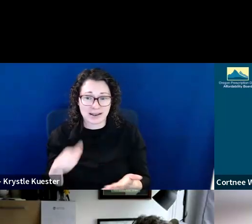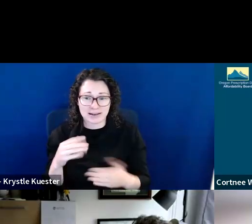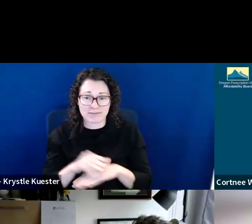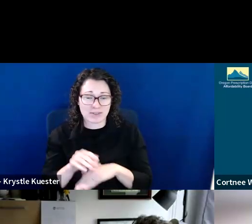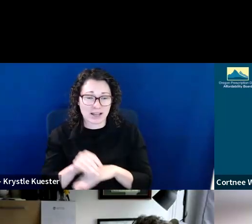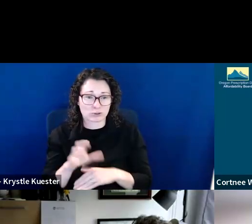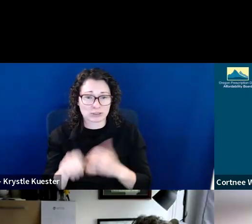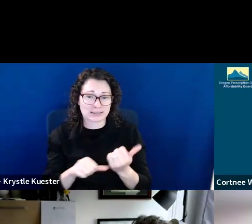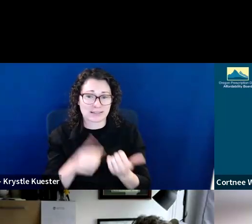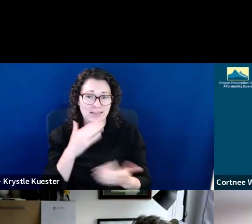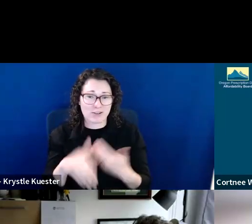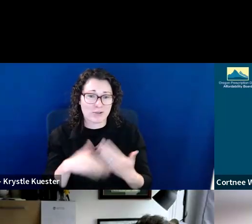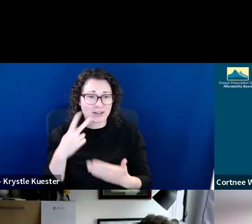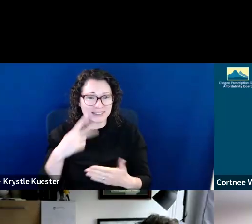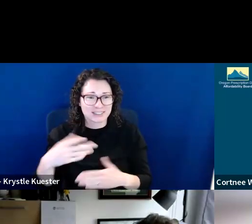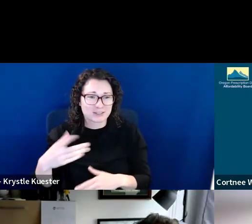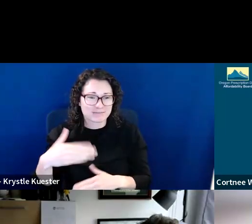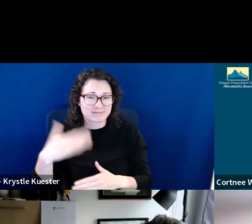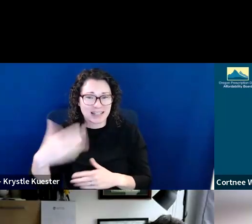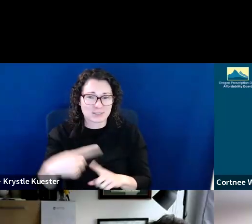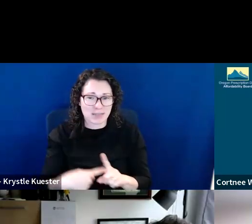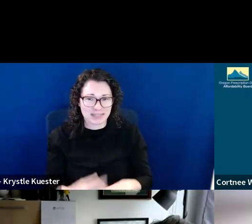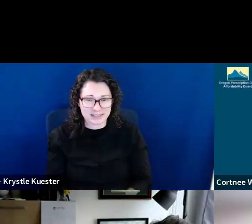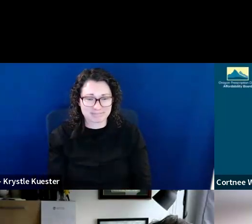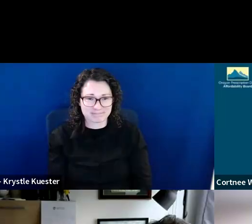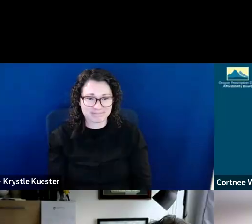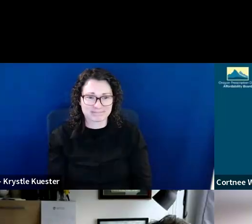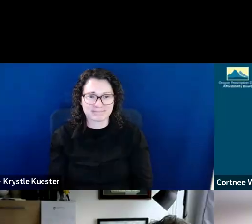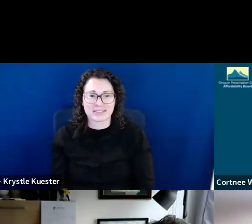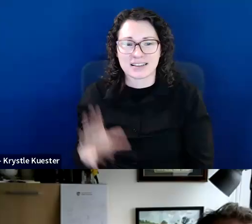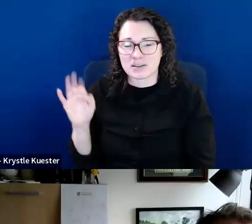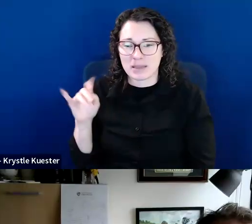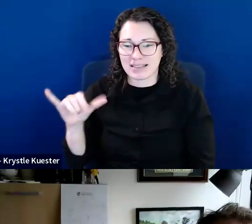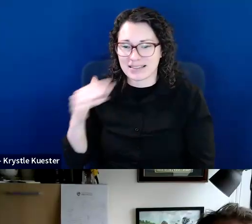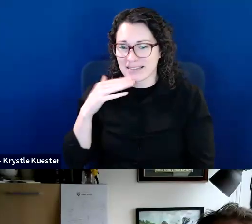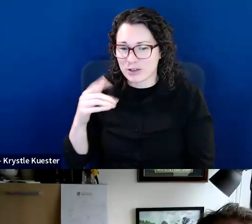but thank you all and I'll see you next month. Thank you very much, Courtney. Um,